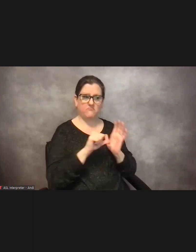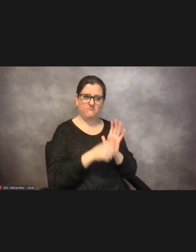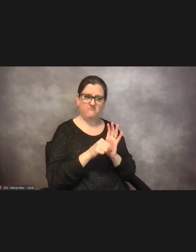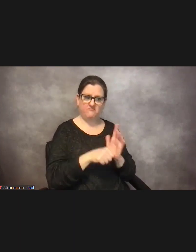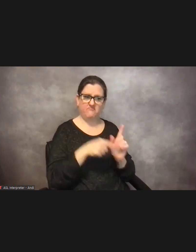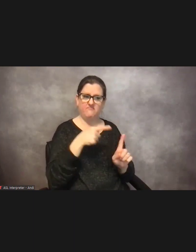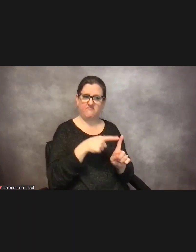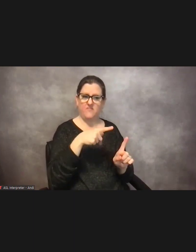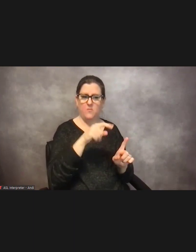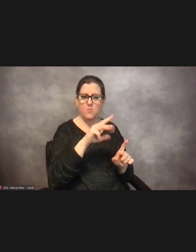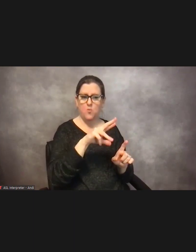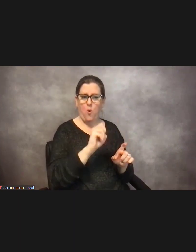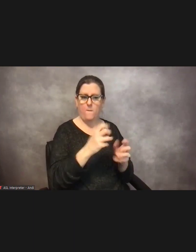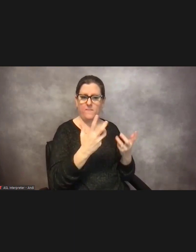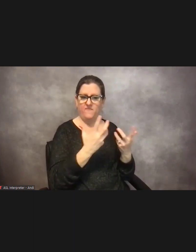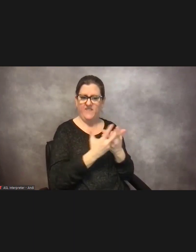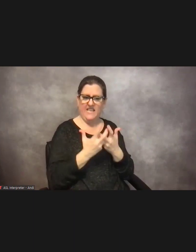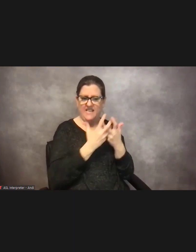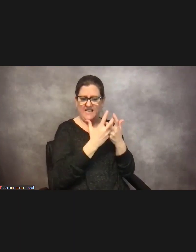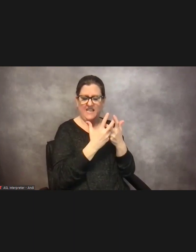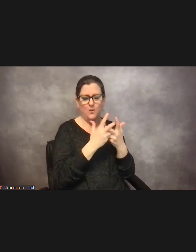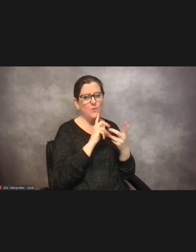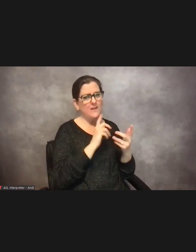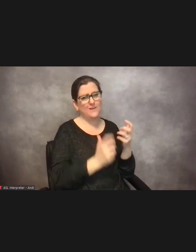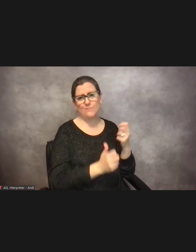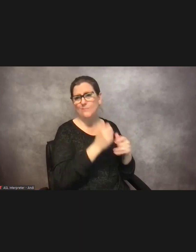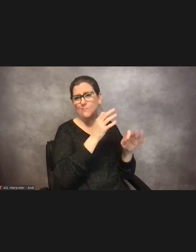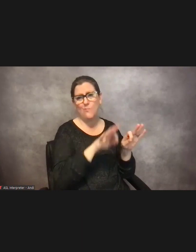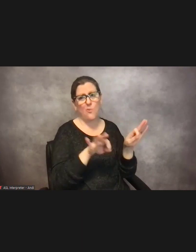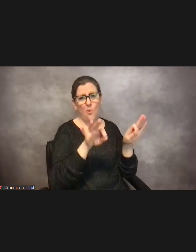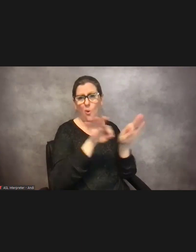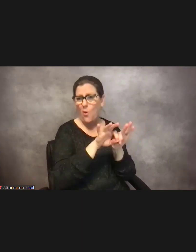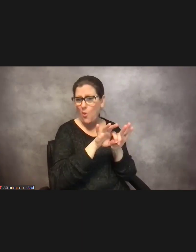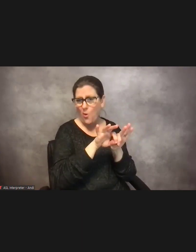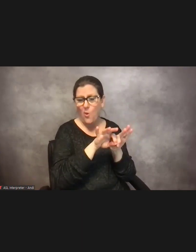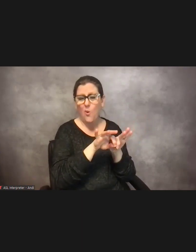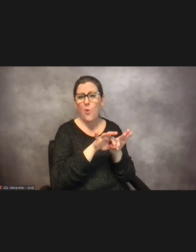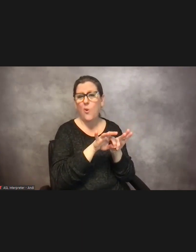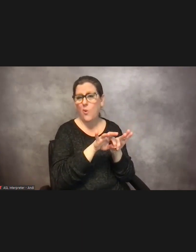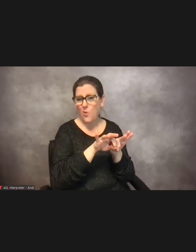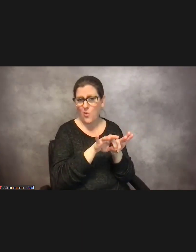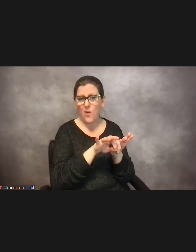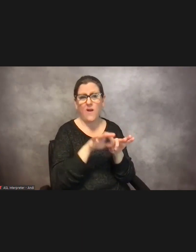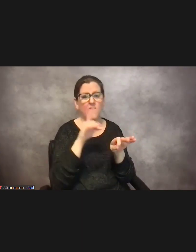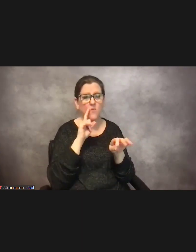that probe fit is, probably, the most critical factor in getting a